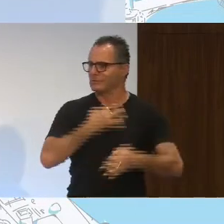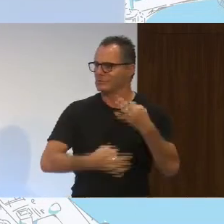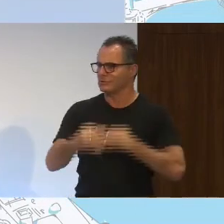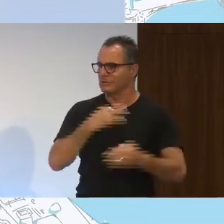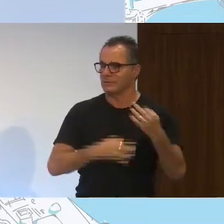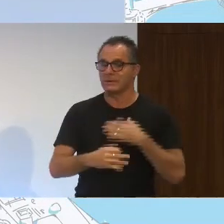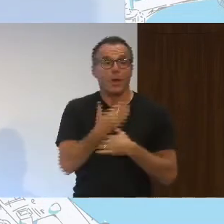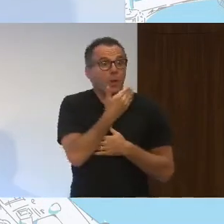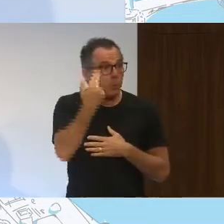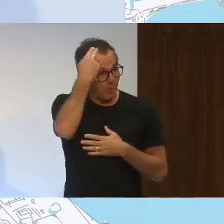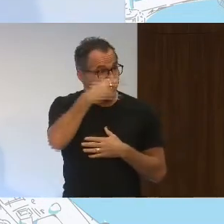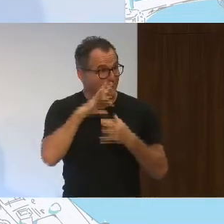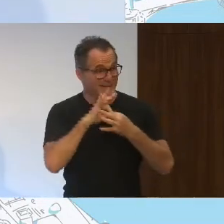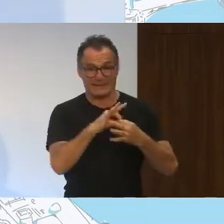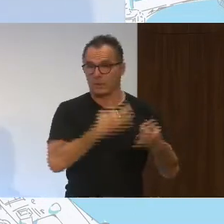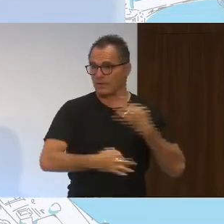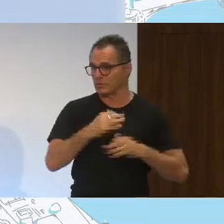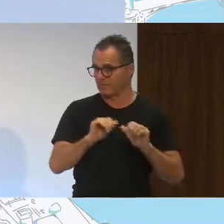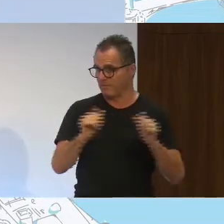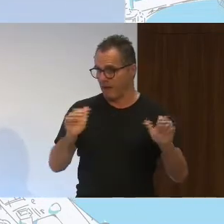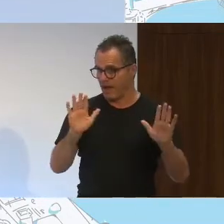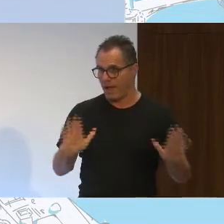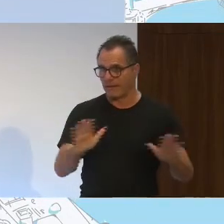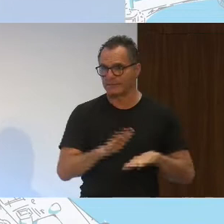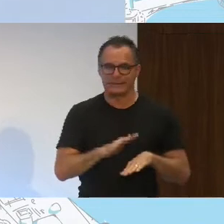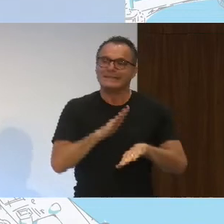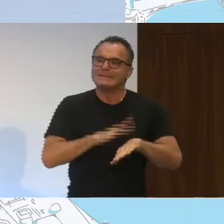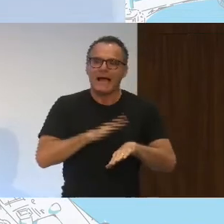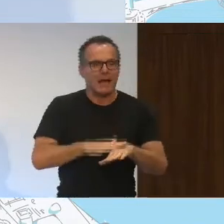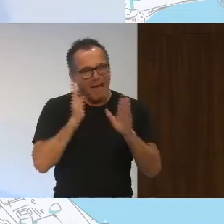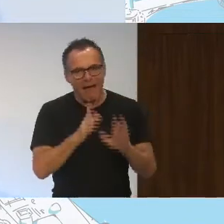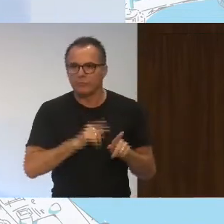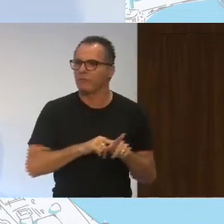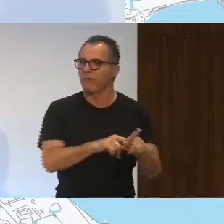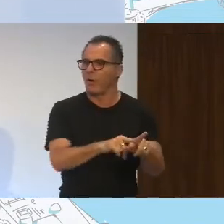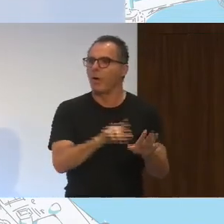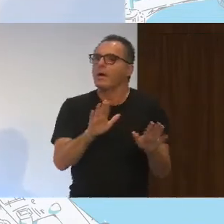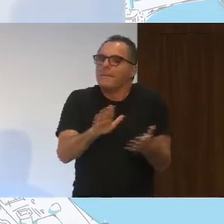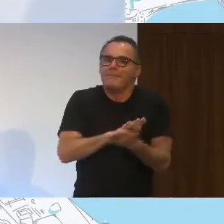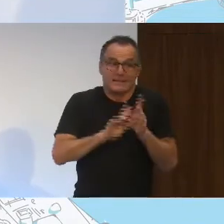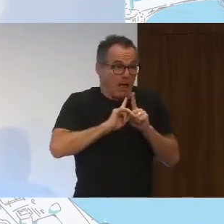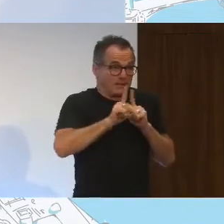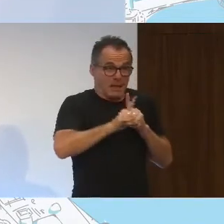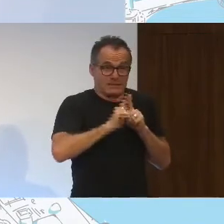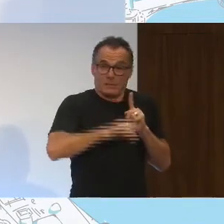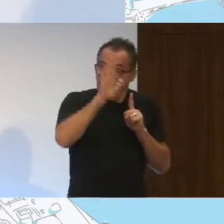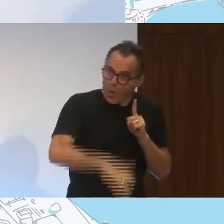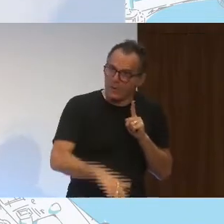So we don't know who's asked them. And we are running slightly tight on time so we won't get to every question for that we can only apologize.